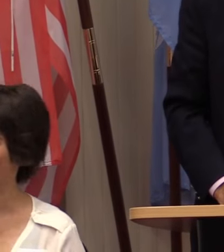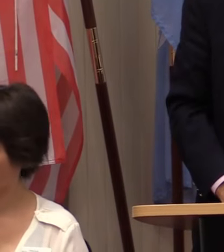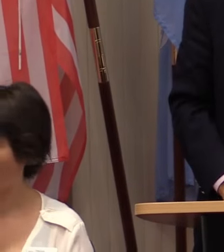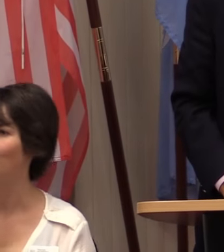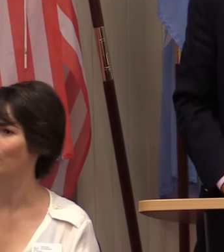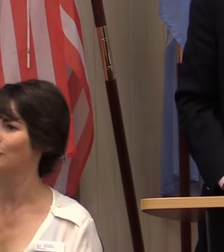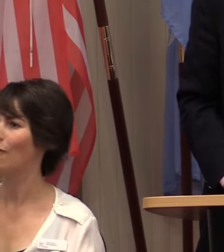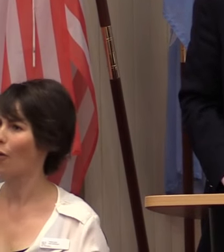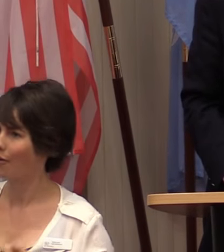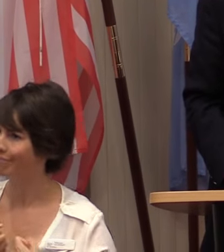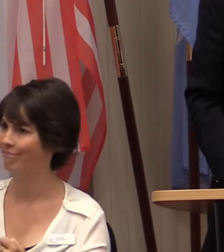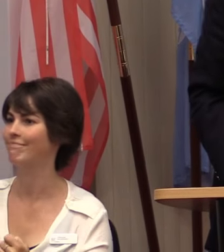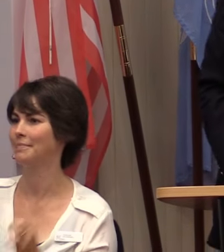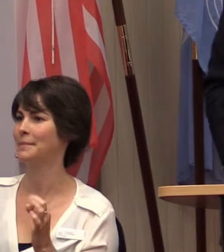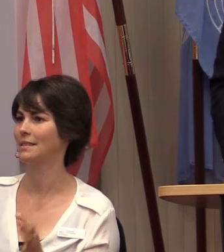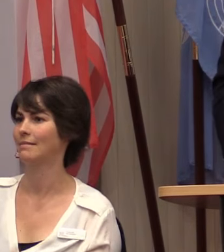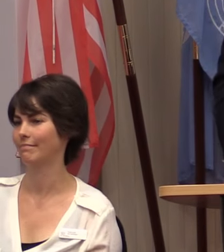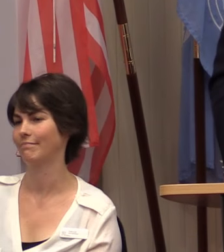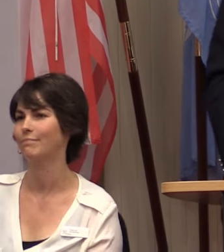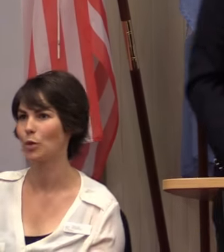it happen in your own countries too. Thank you very much for having me.